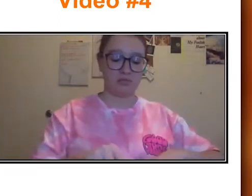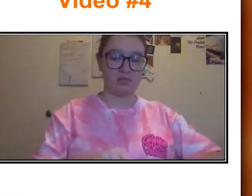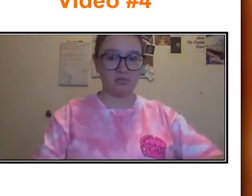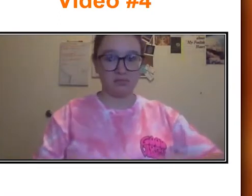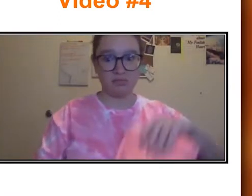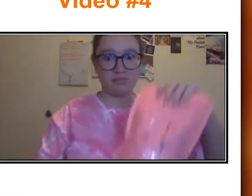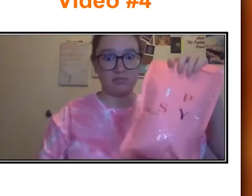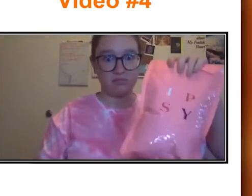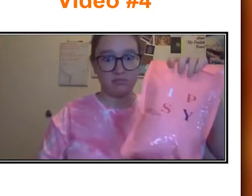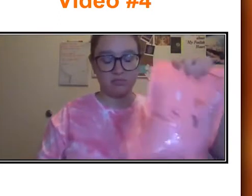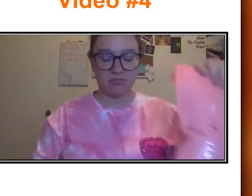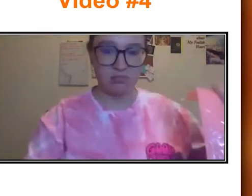Let's see.